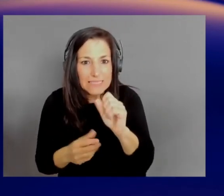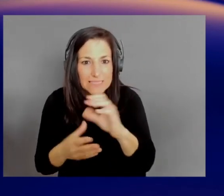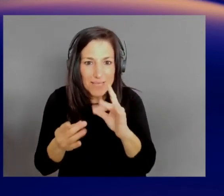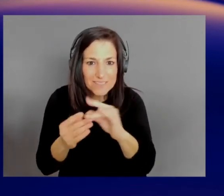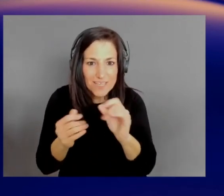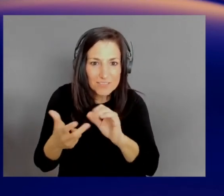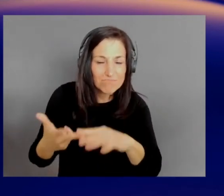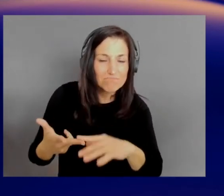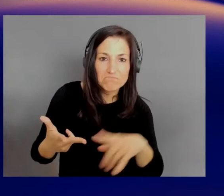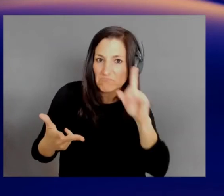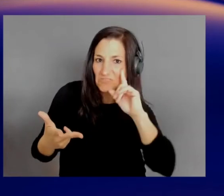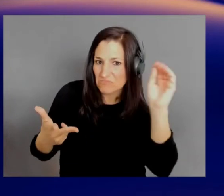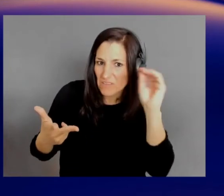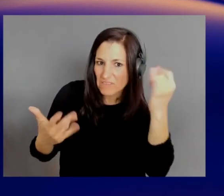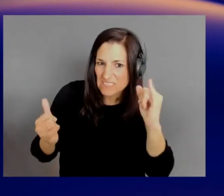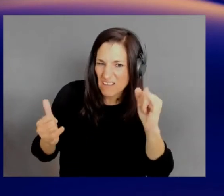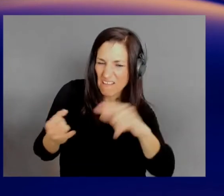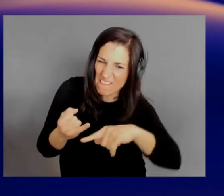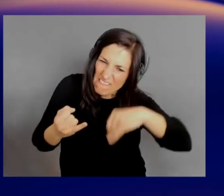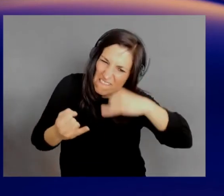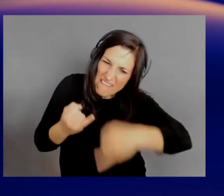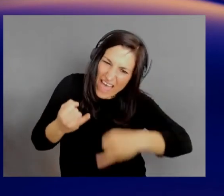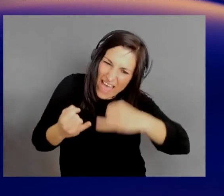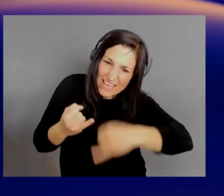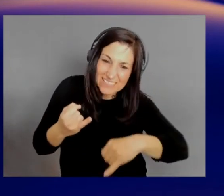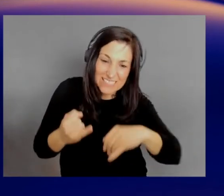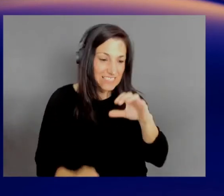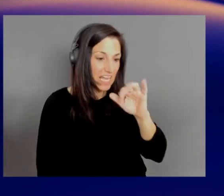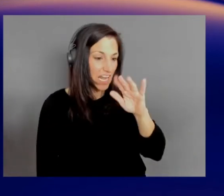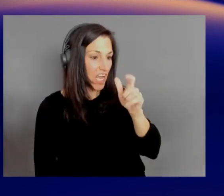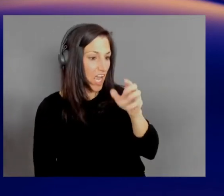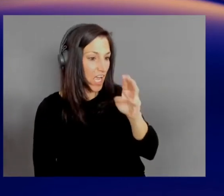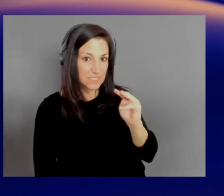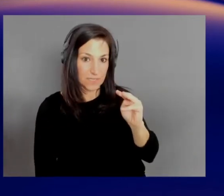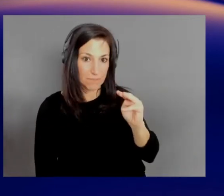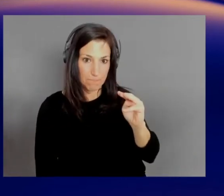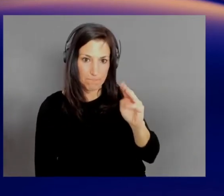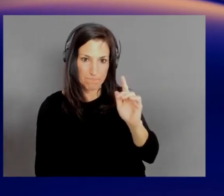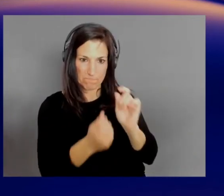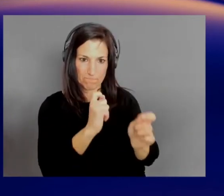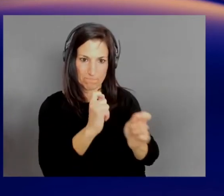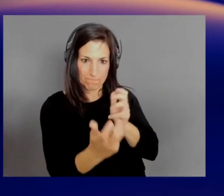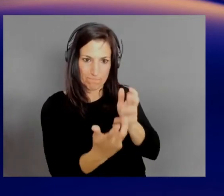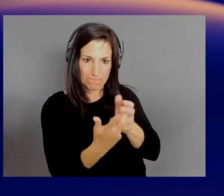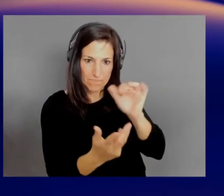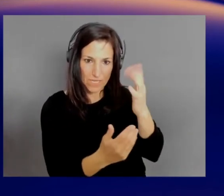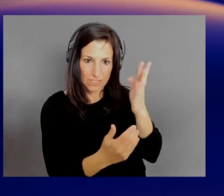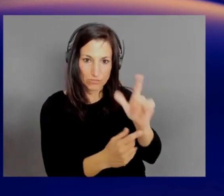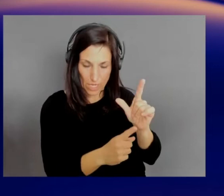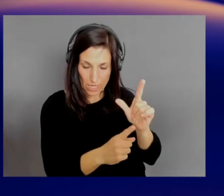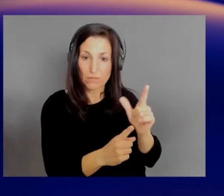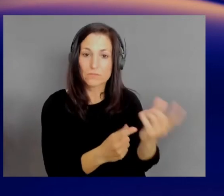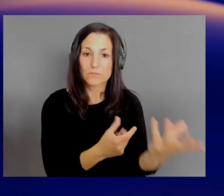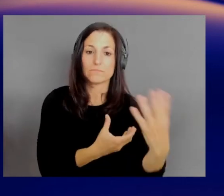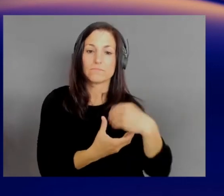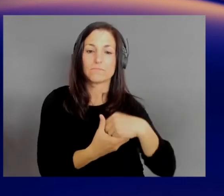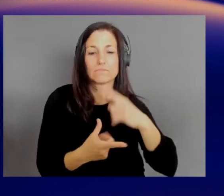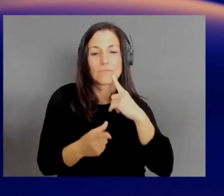here's where custom channels come into play, is that I could potentially have a custom channel that's making a call out to some print-on-demand as an API,